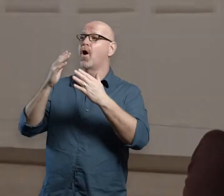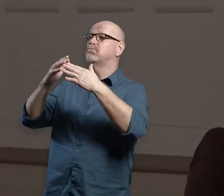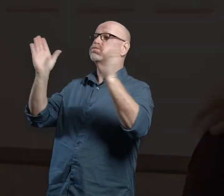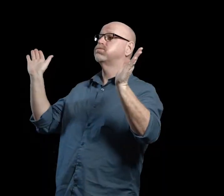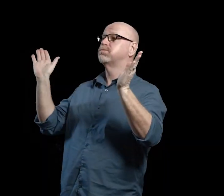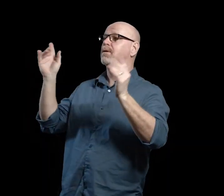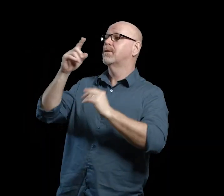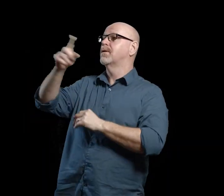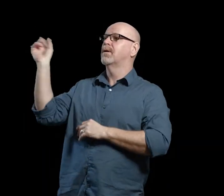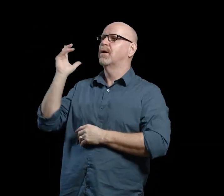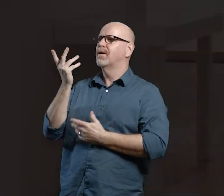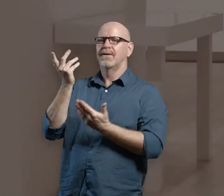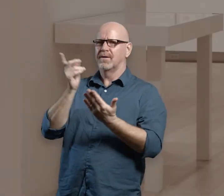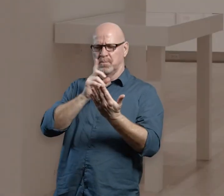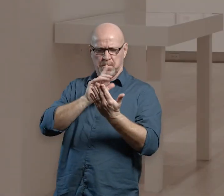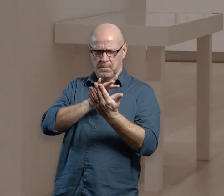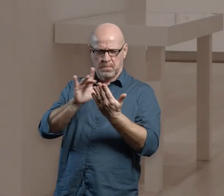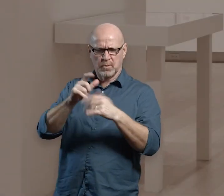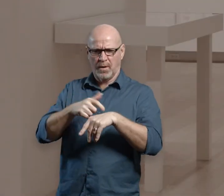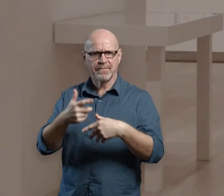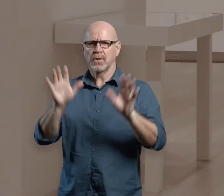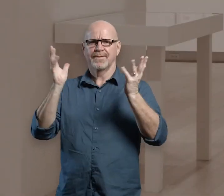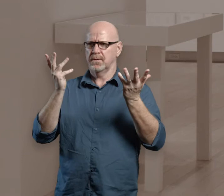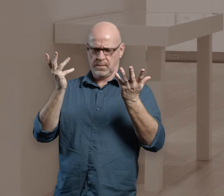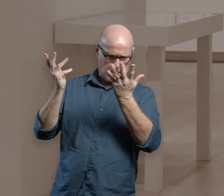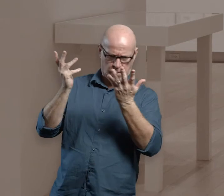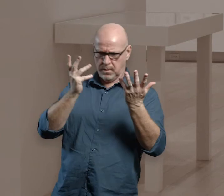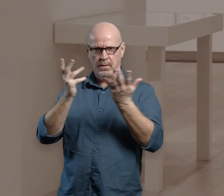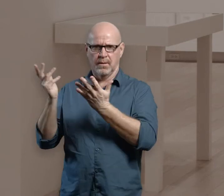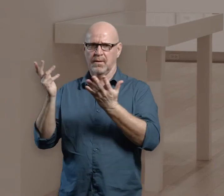Eliza walks through a gallery and pauses to look at the art.